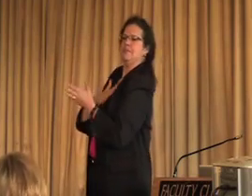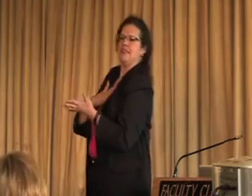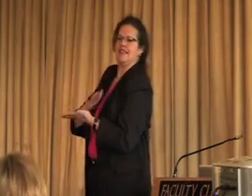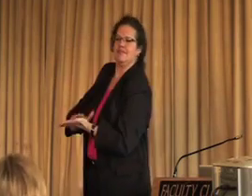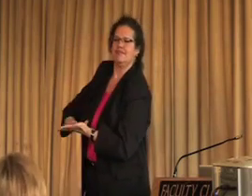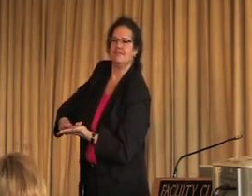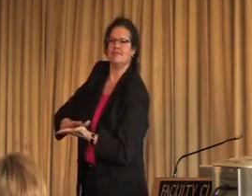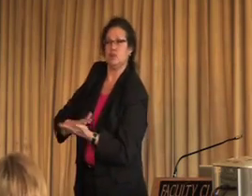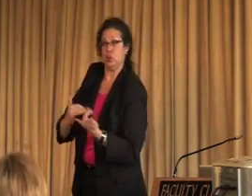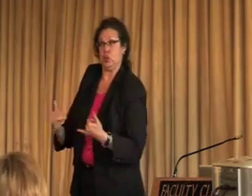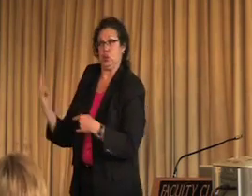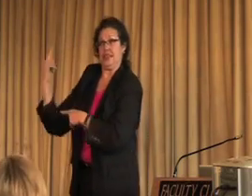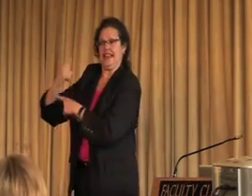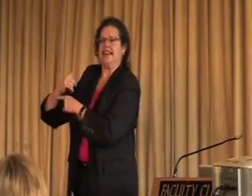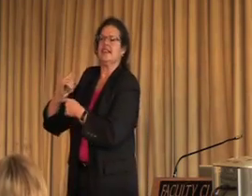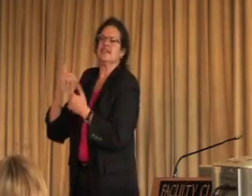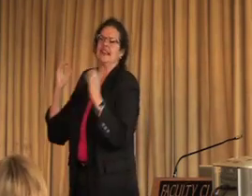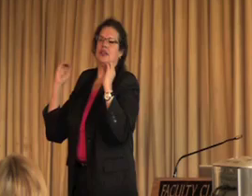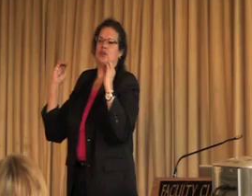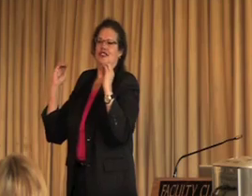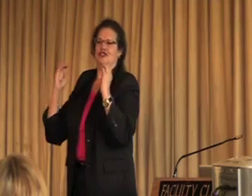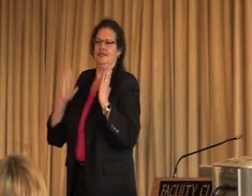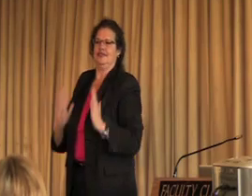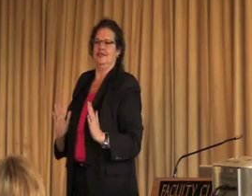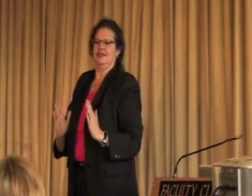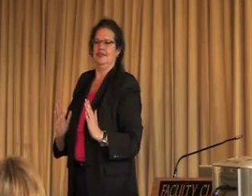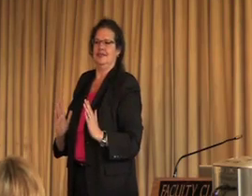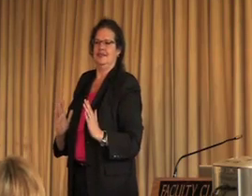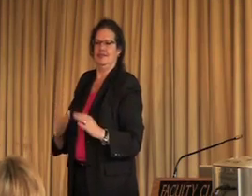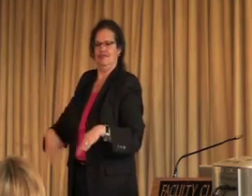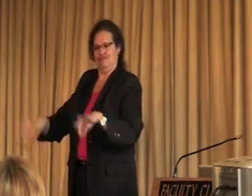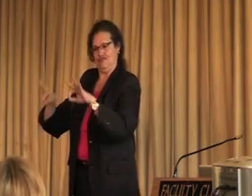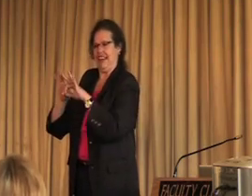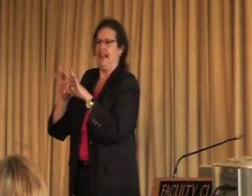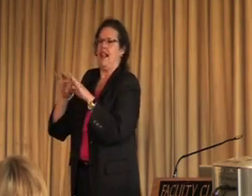sure that you question that information. And that message has held with me -- I have held